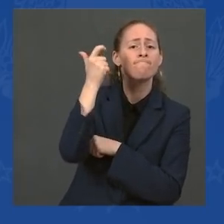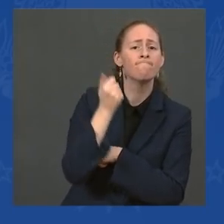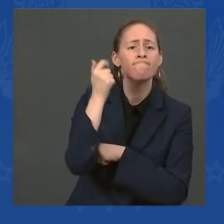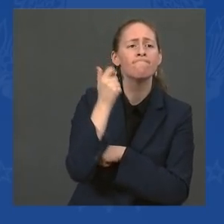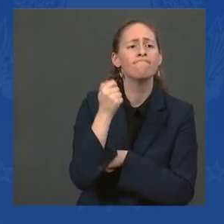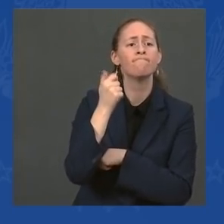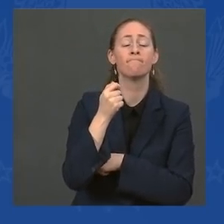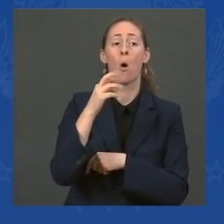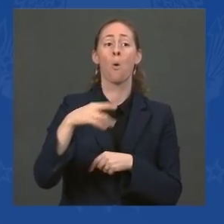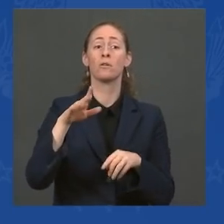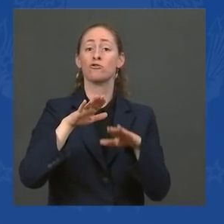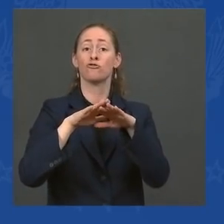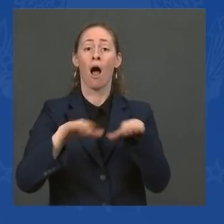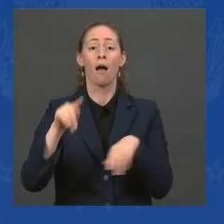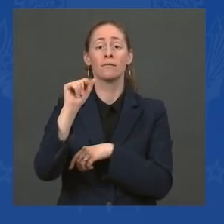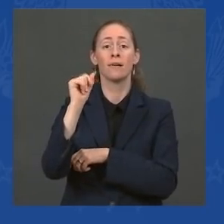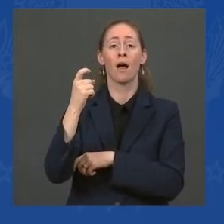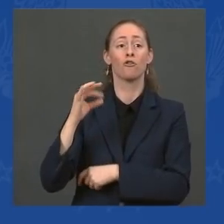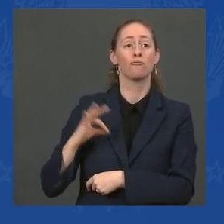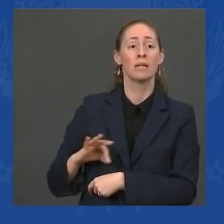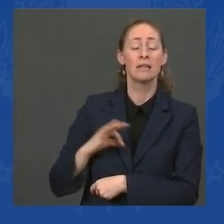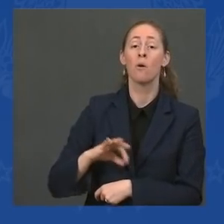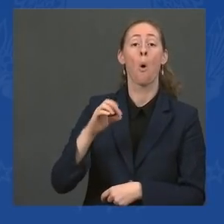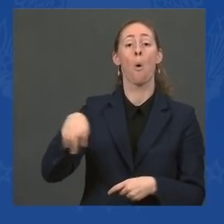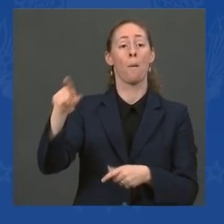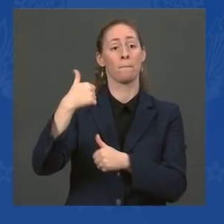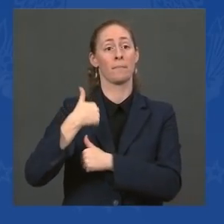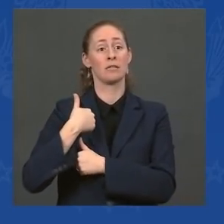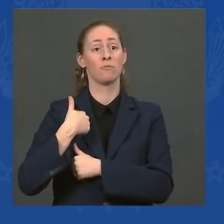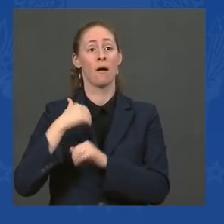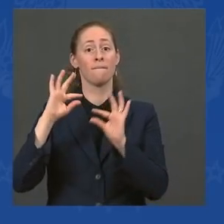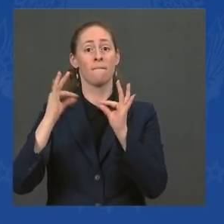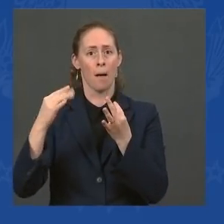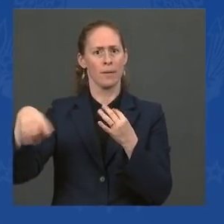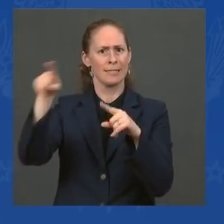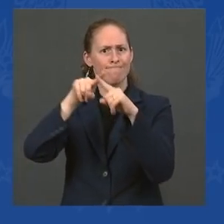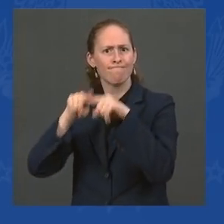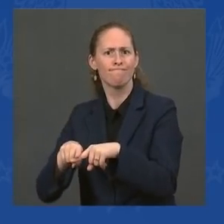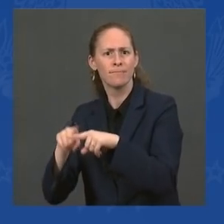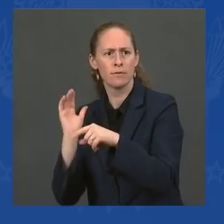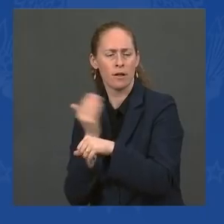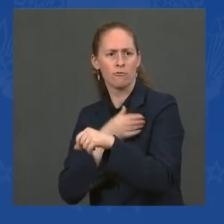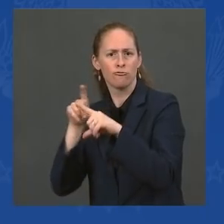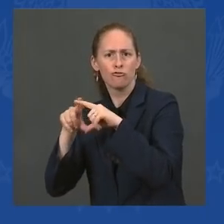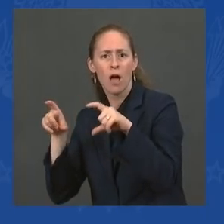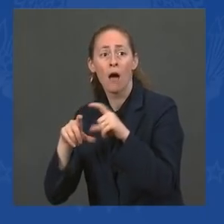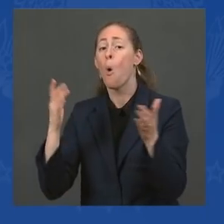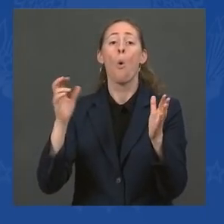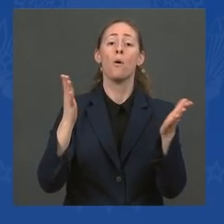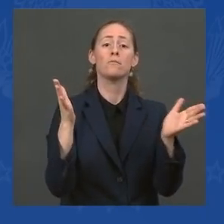every military family waiting for a paycheck, or small-business owners receiving a federal loan: